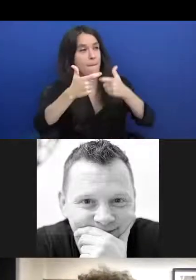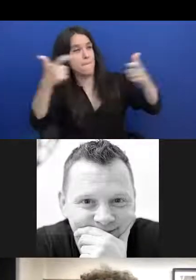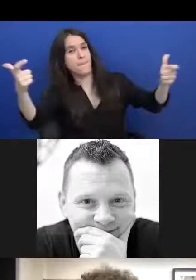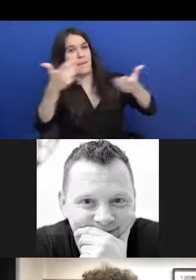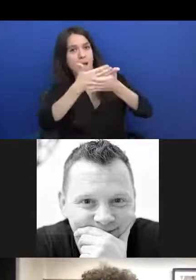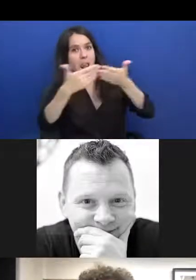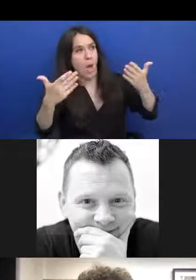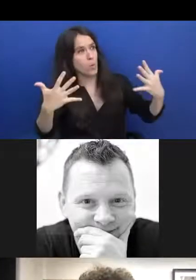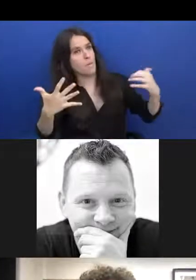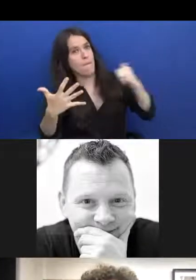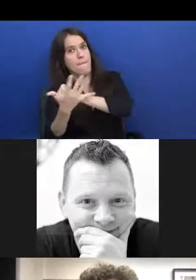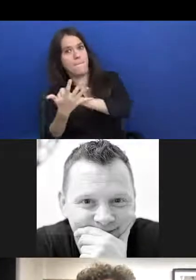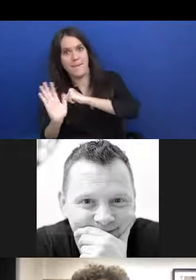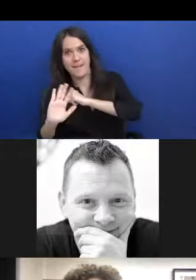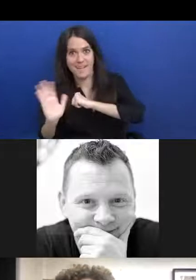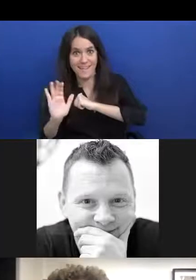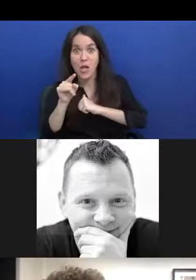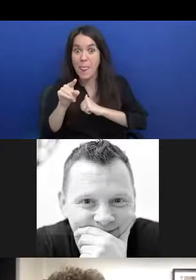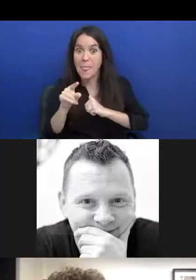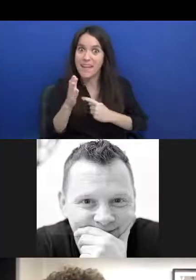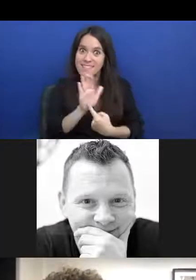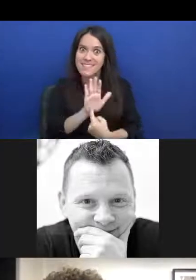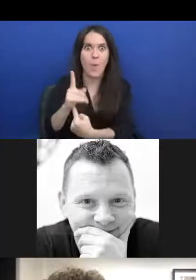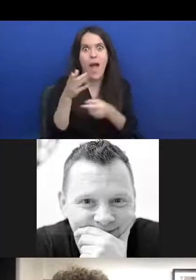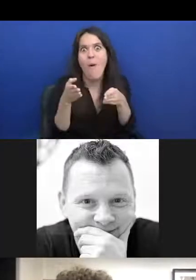so it seems that this practice maybe is one of the ways that they've been able to resist